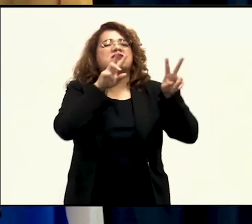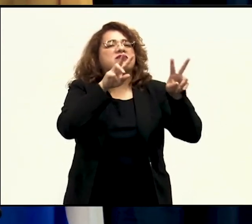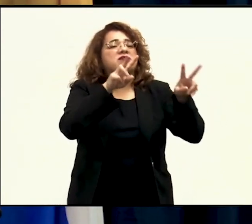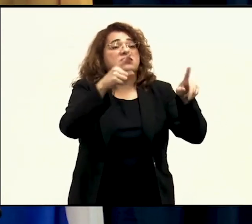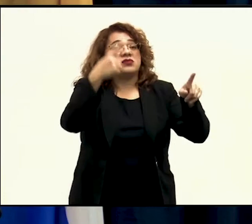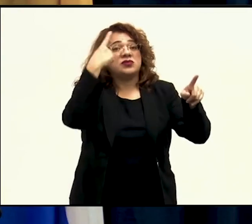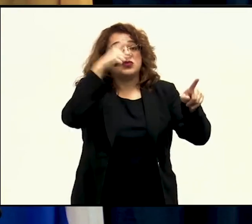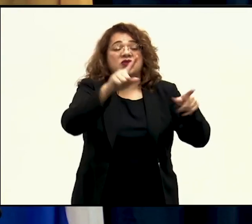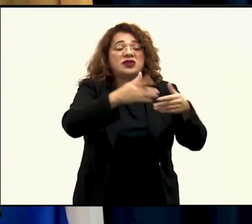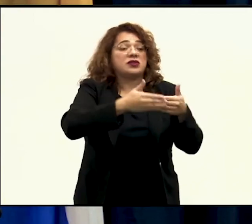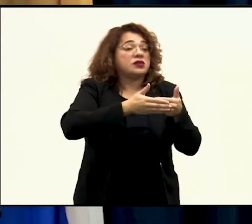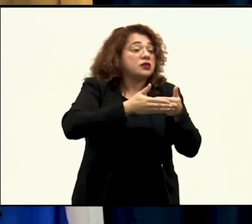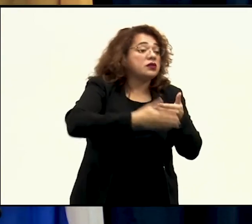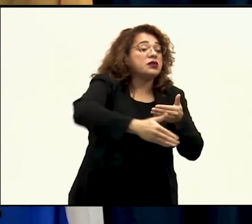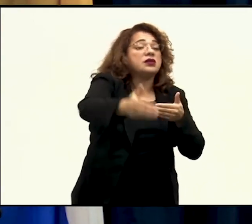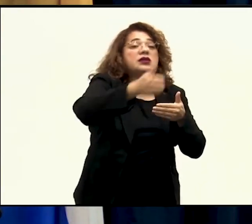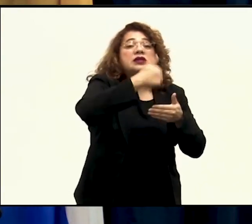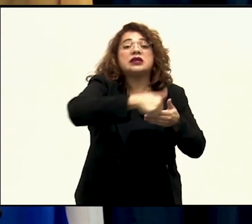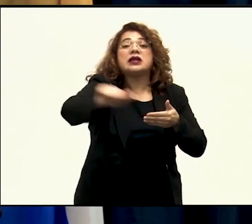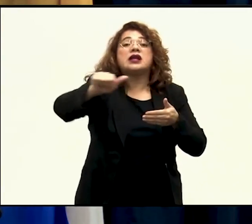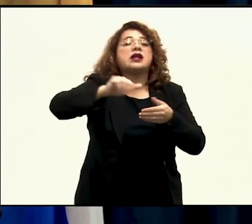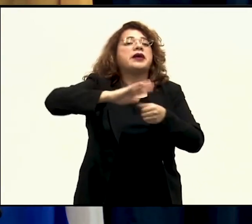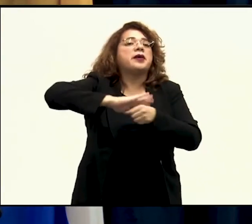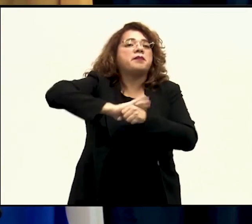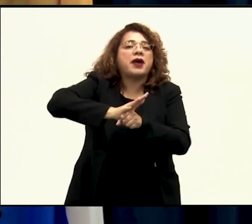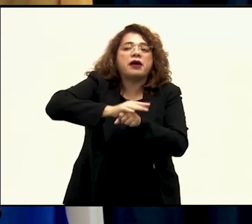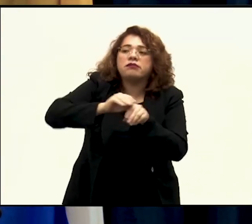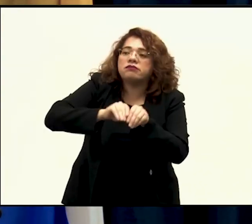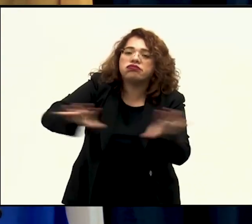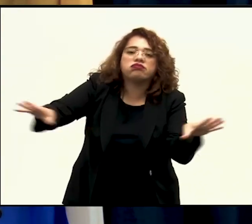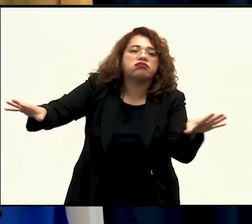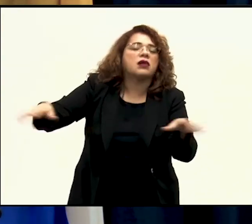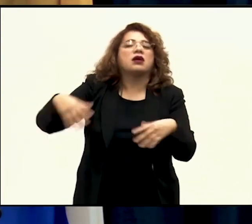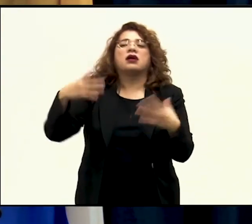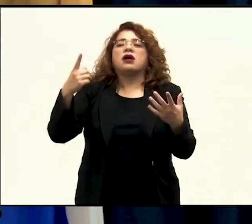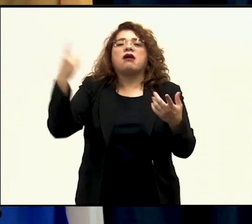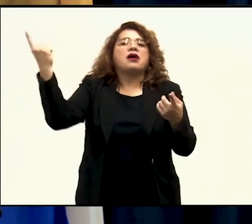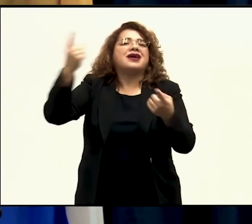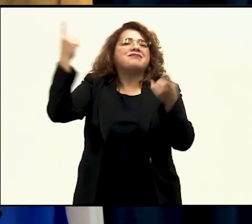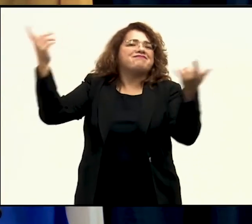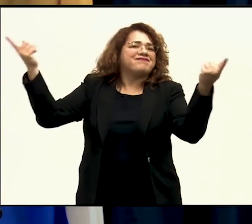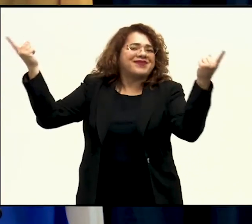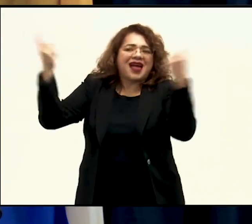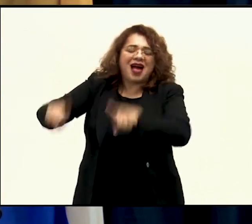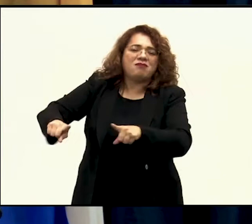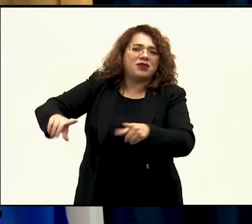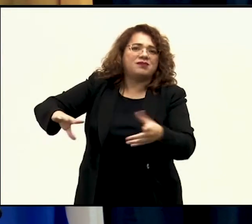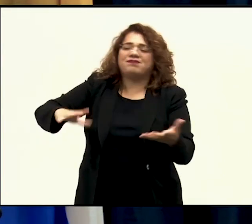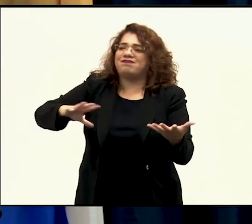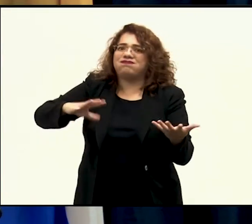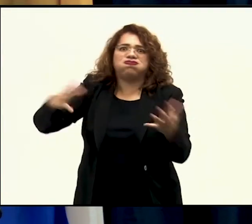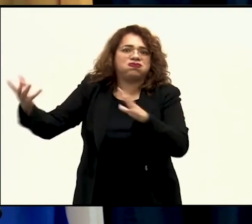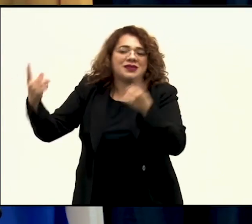the next pandemic or the next major incident and so that, that additional amount of staff